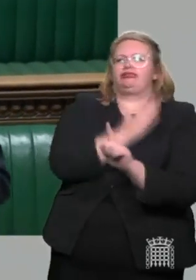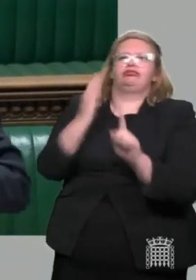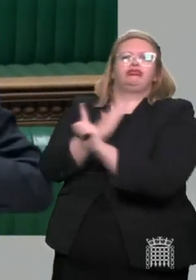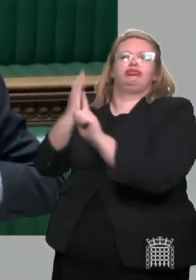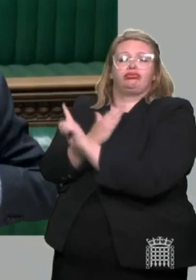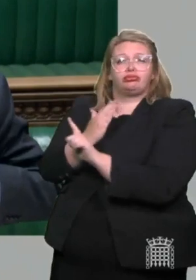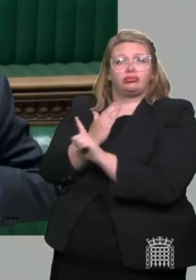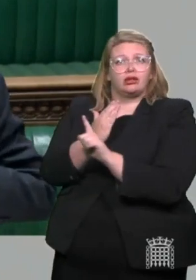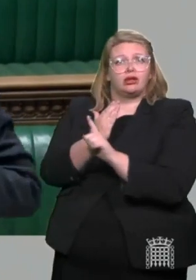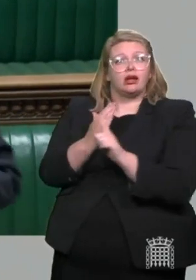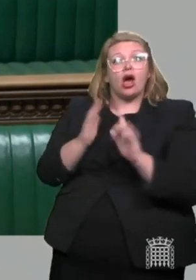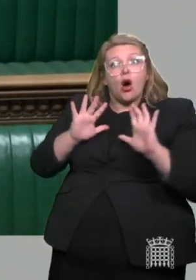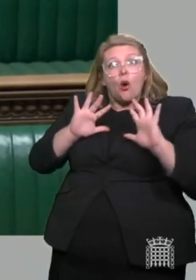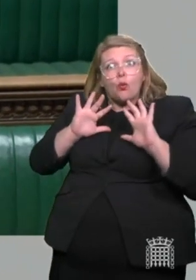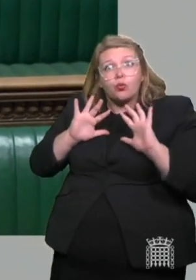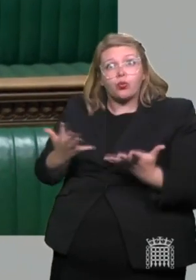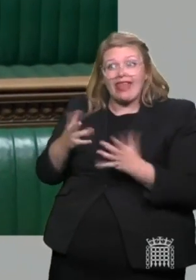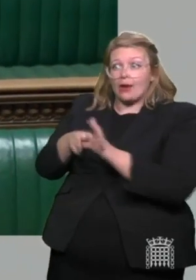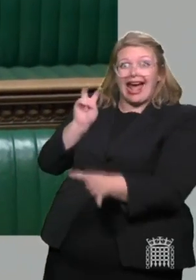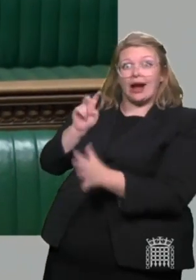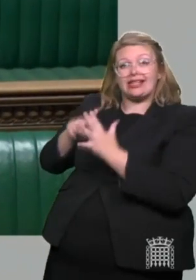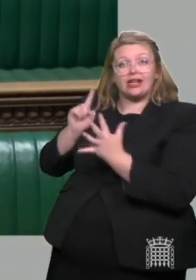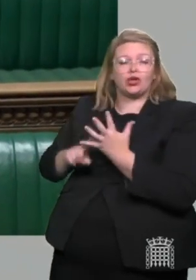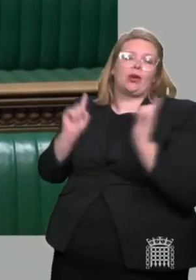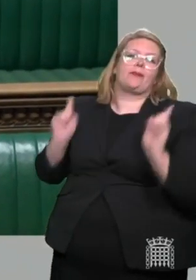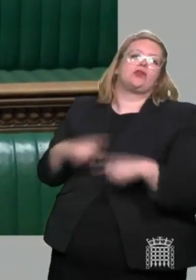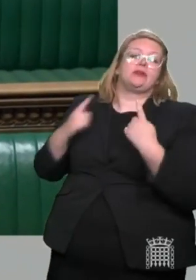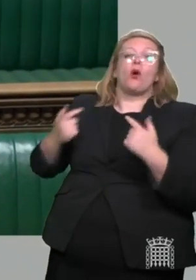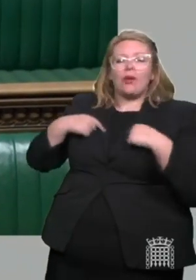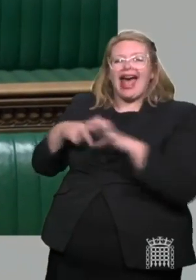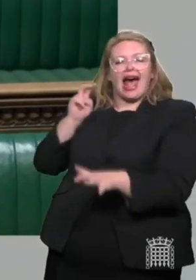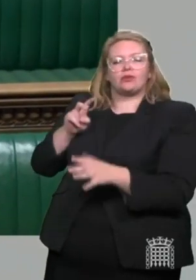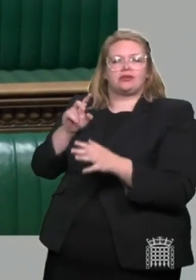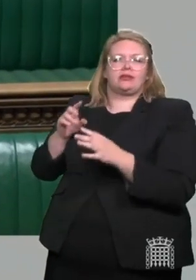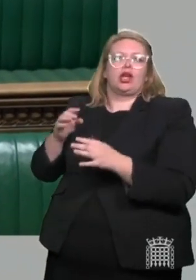not have been possible if we had stayed in the European Medicines Agency, which he voted for.